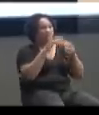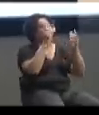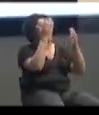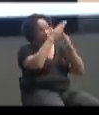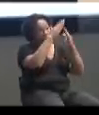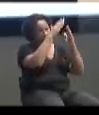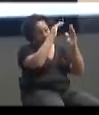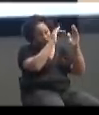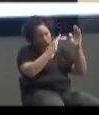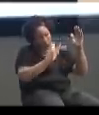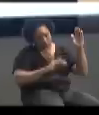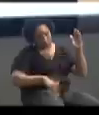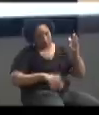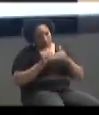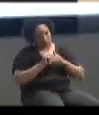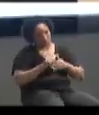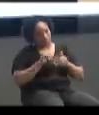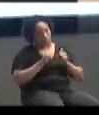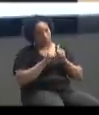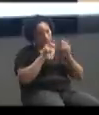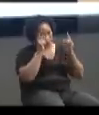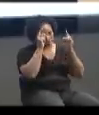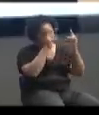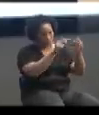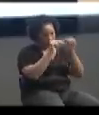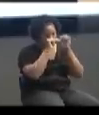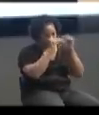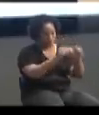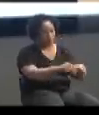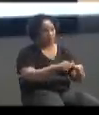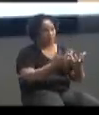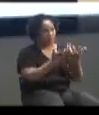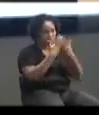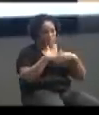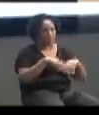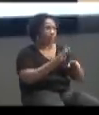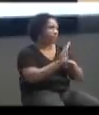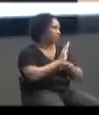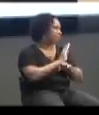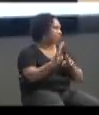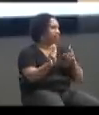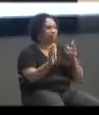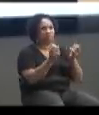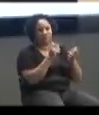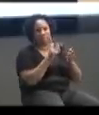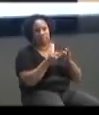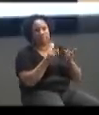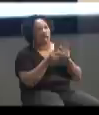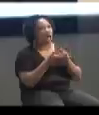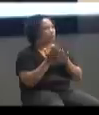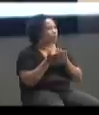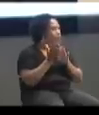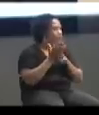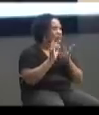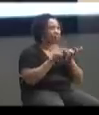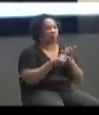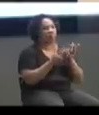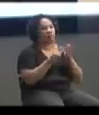APPROACH THAT COMBINES VISIONARY TOP-DOWN LEADERSHIP WITH